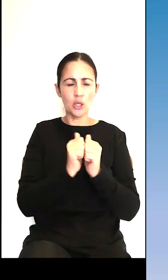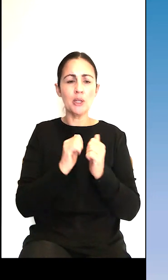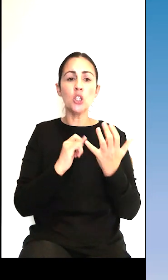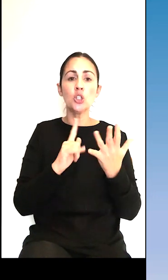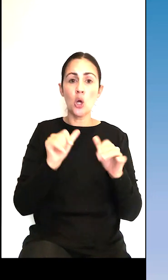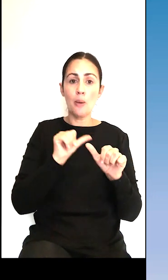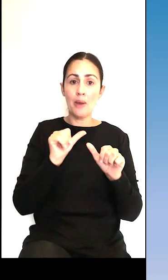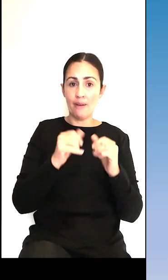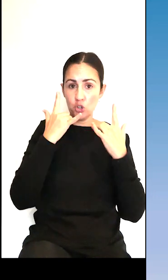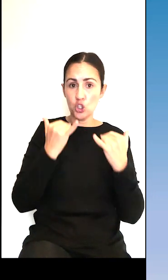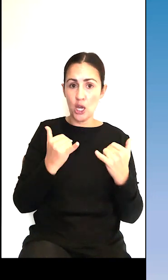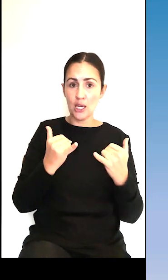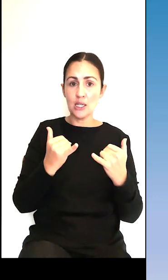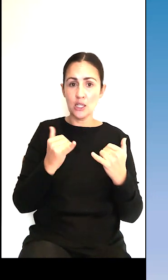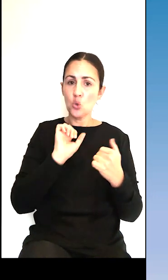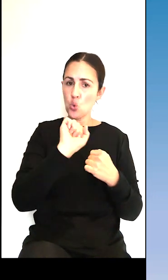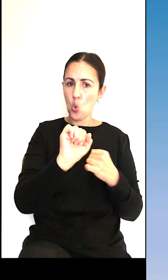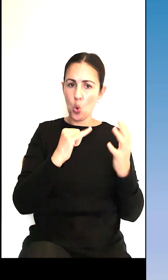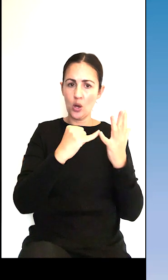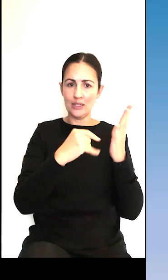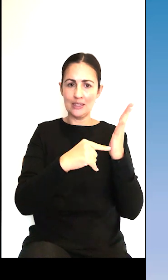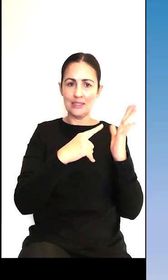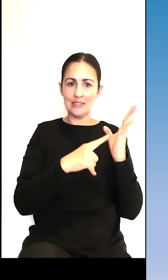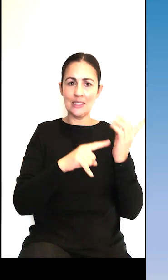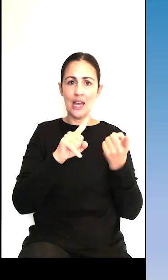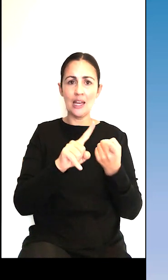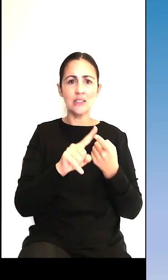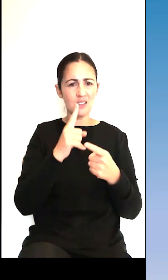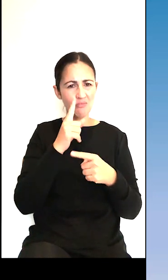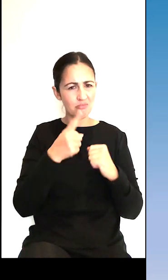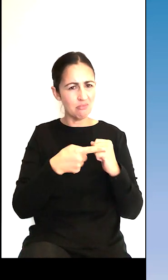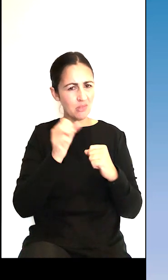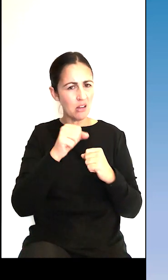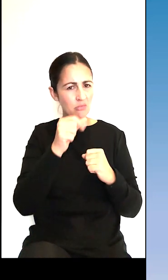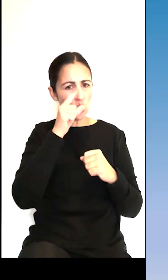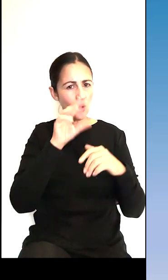open in that respect that you can upload whichever document is most relevant to your state